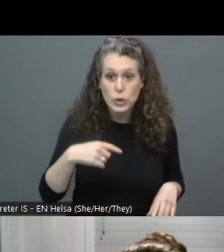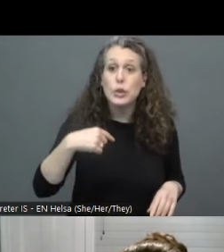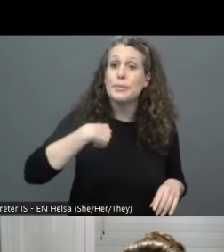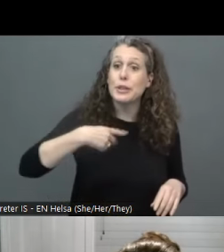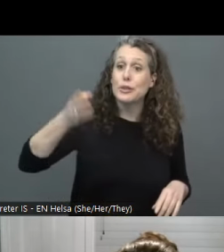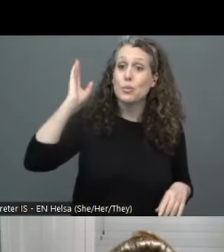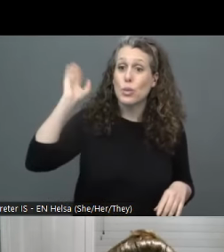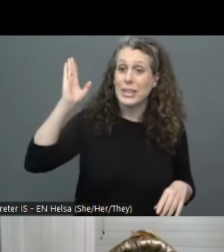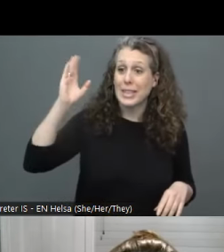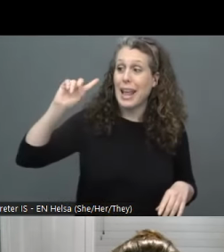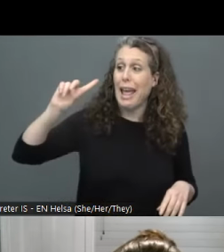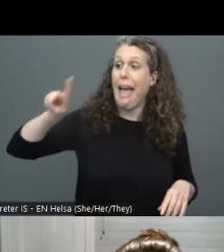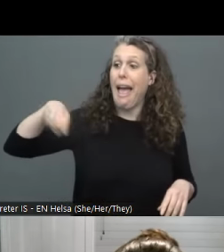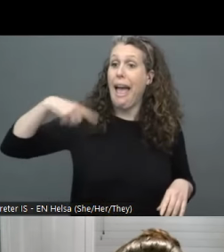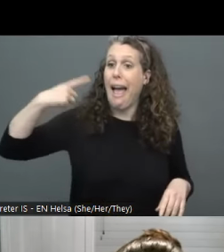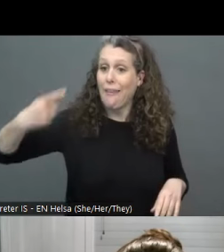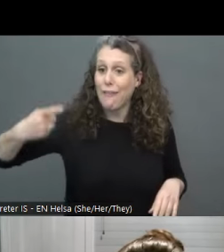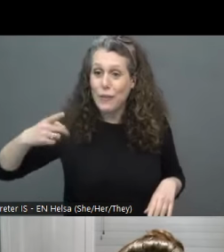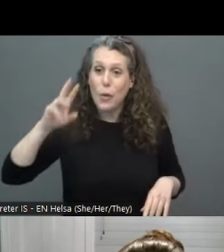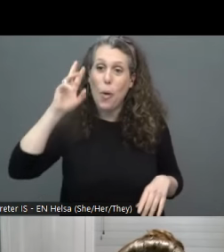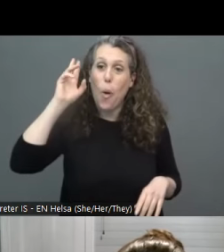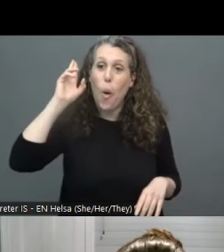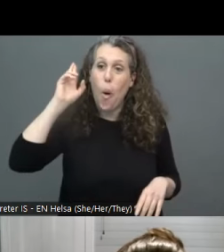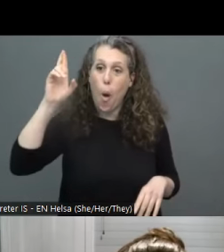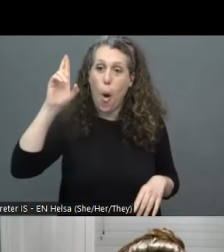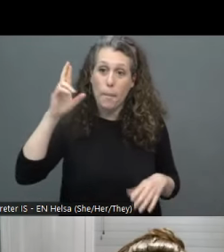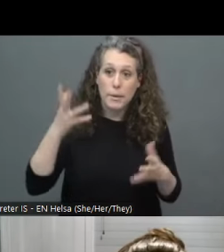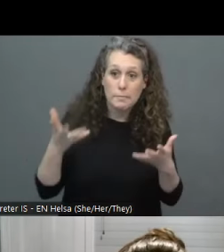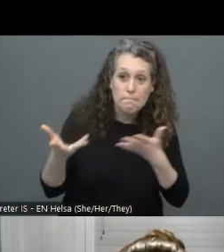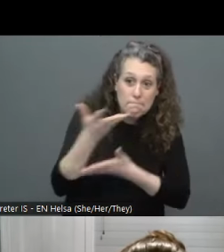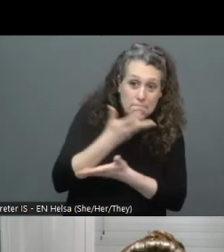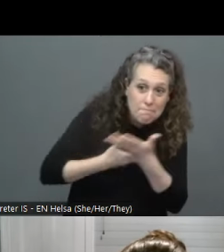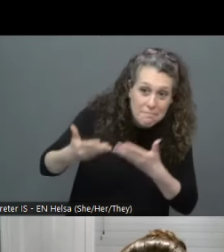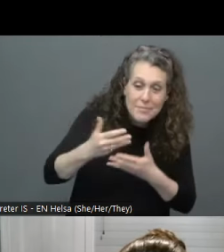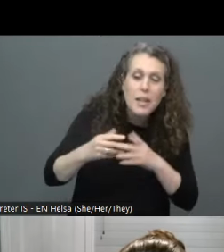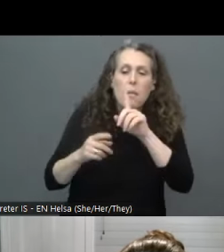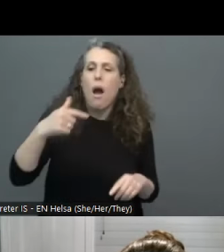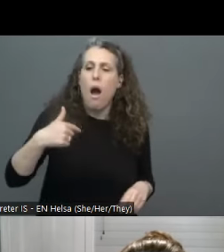On that note, I do need to extend a big thanks to all the members of that particular Working